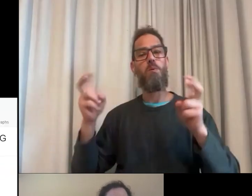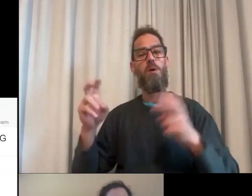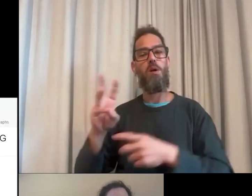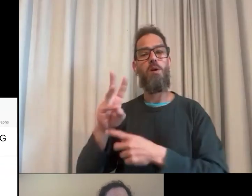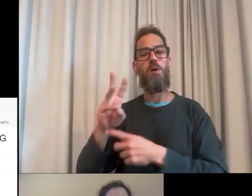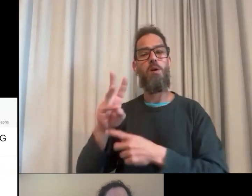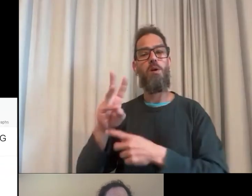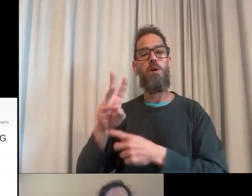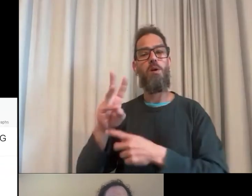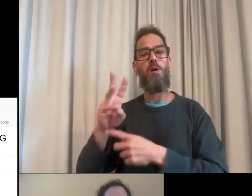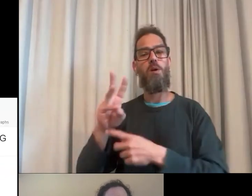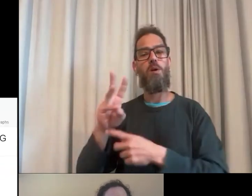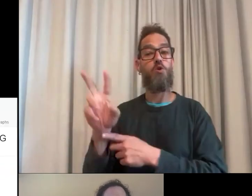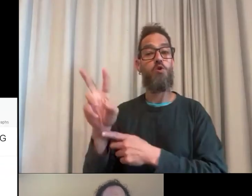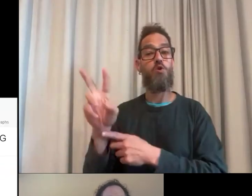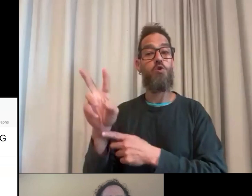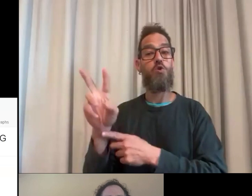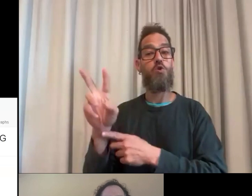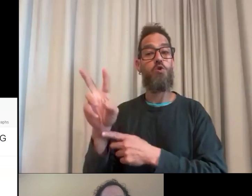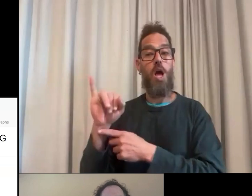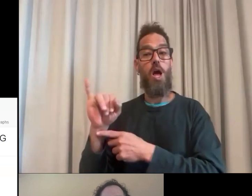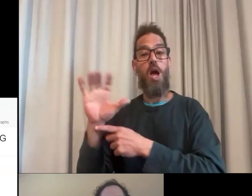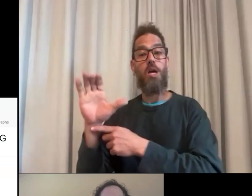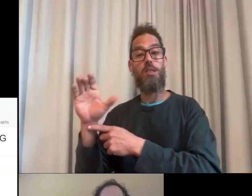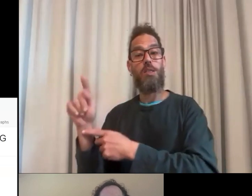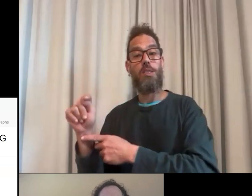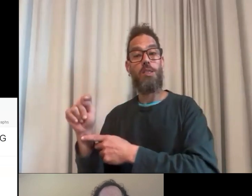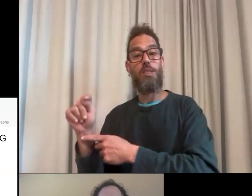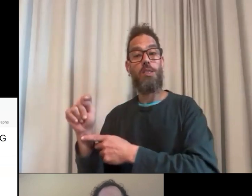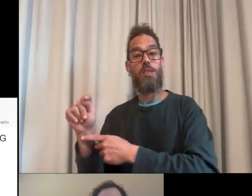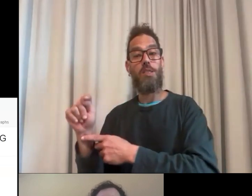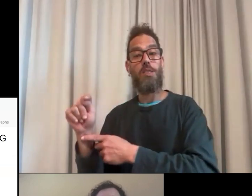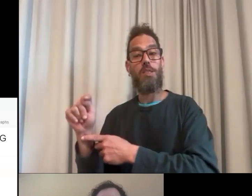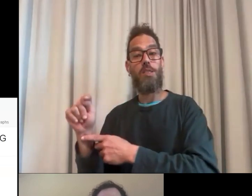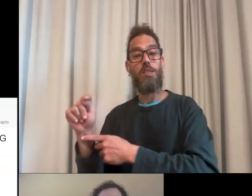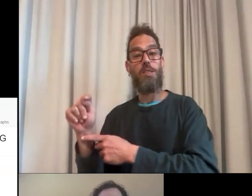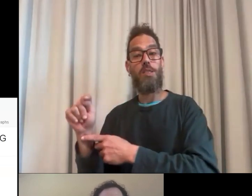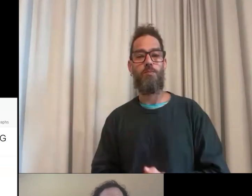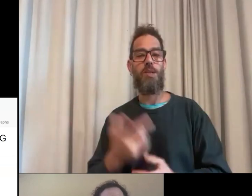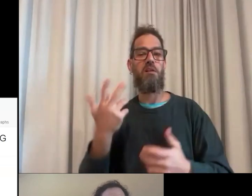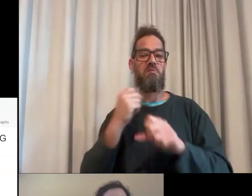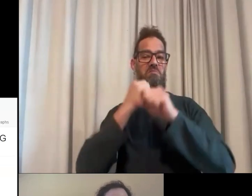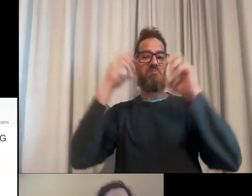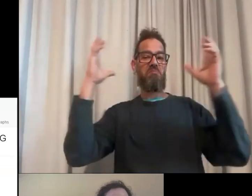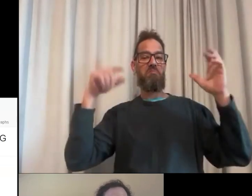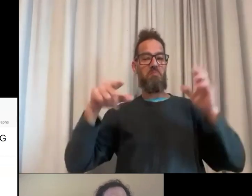They published something with a horrible name called WCAG2ICT. What they're trying to say this is